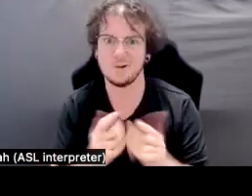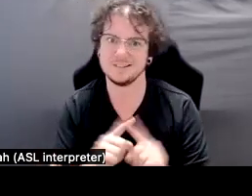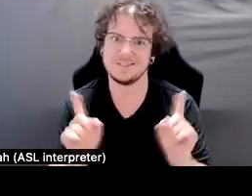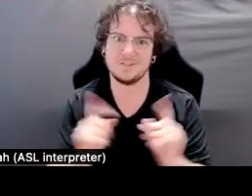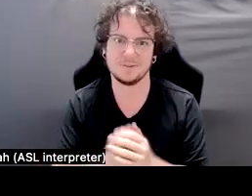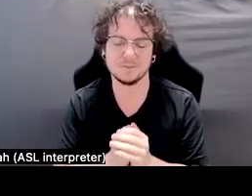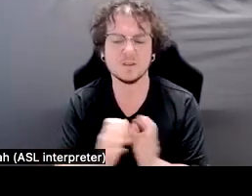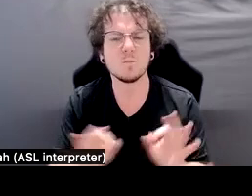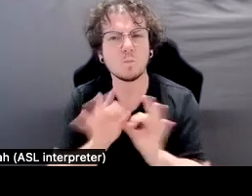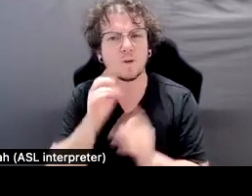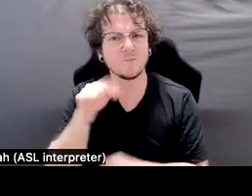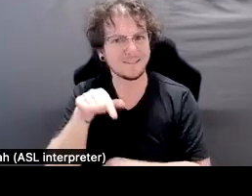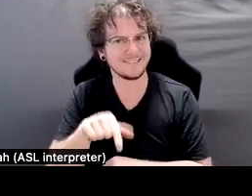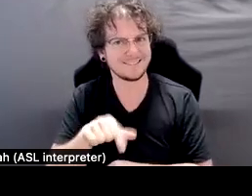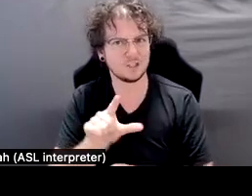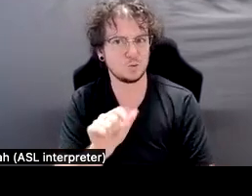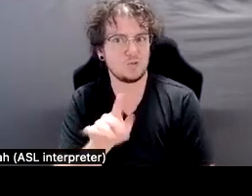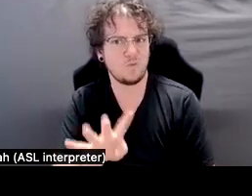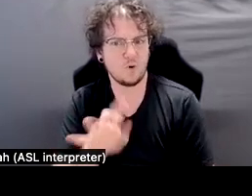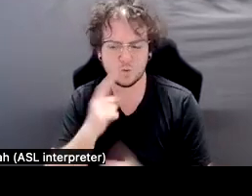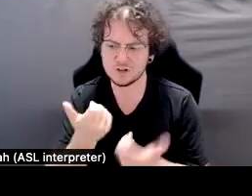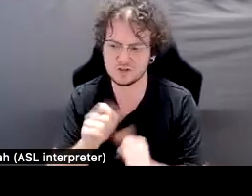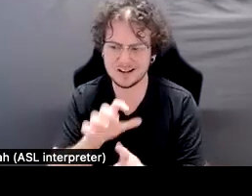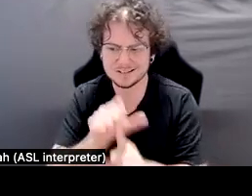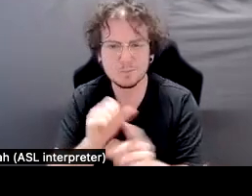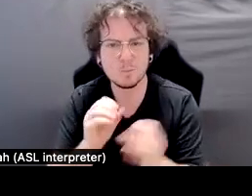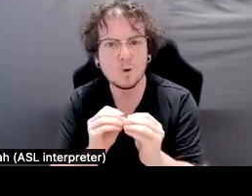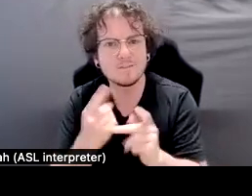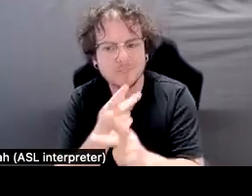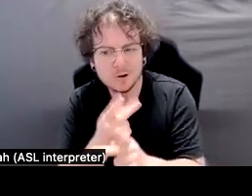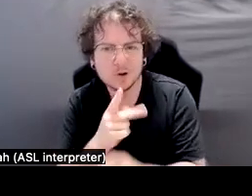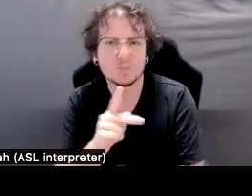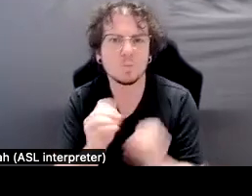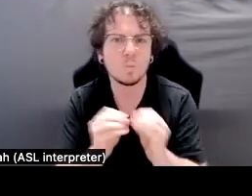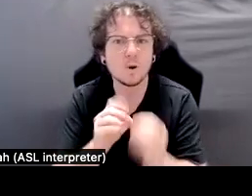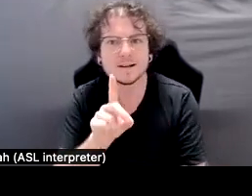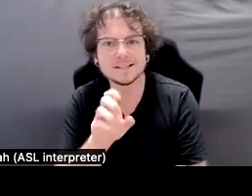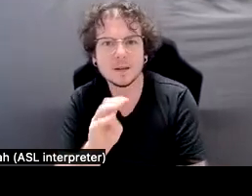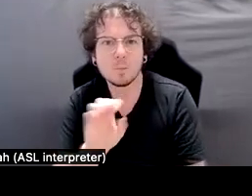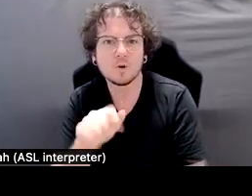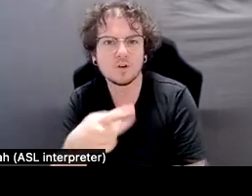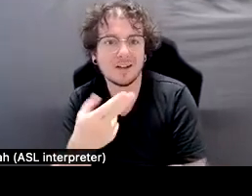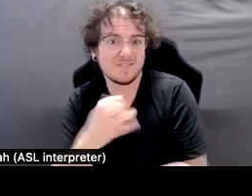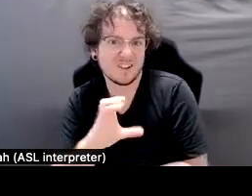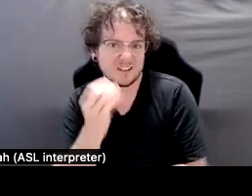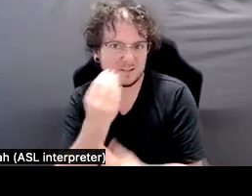to capture more demographic information than the 2018 survey, asking questions about things like